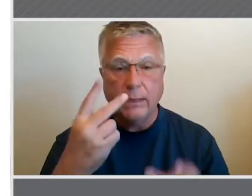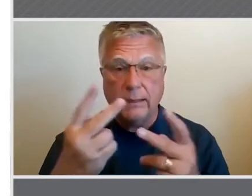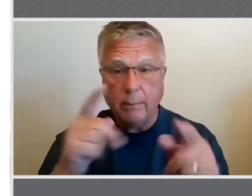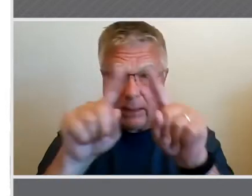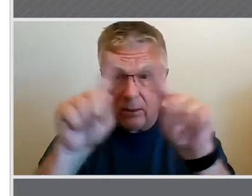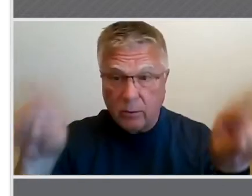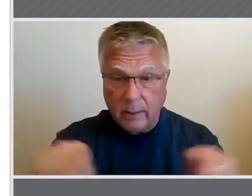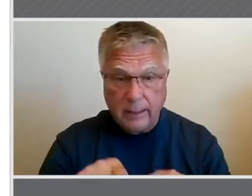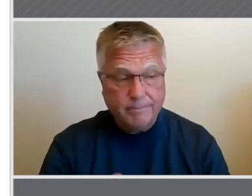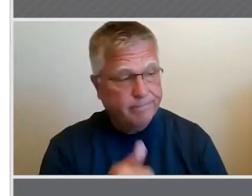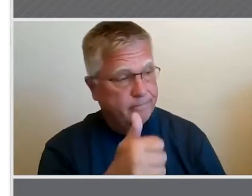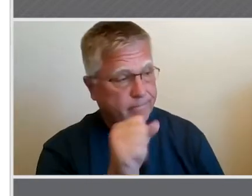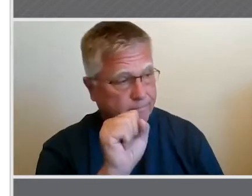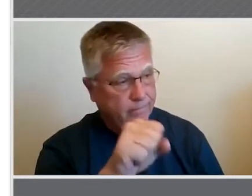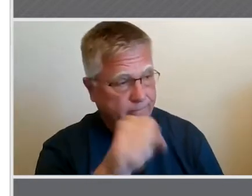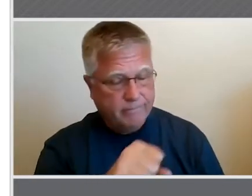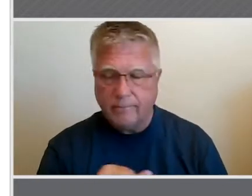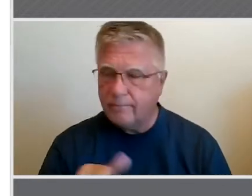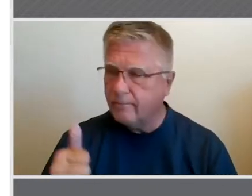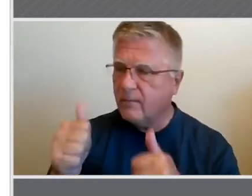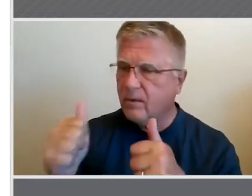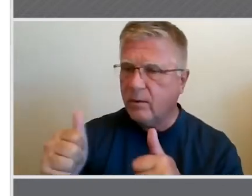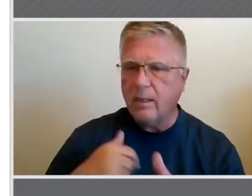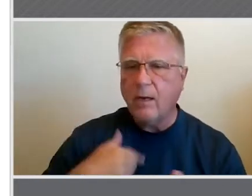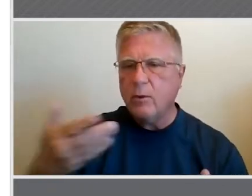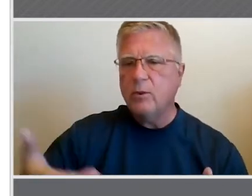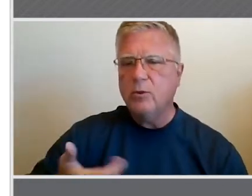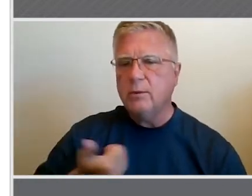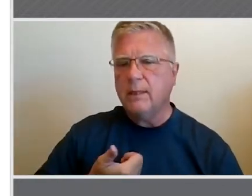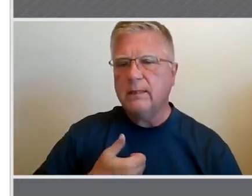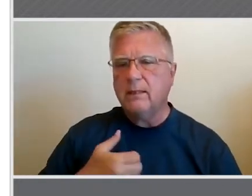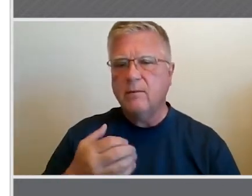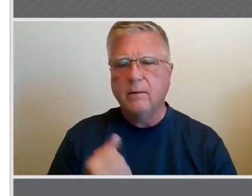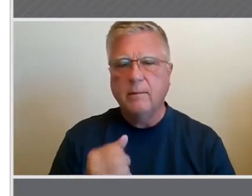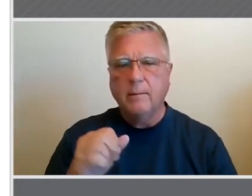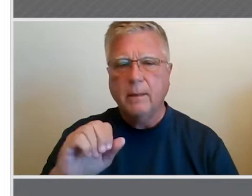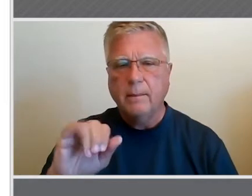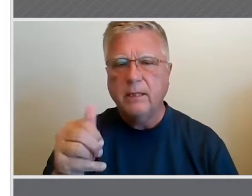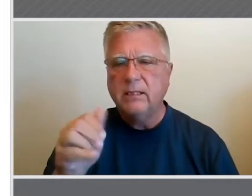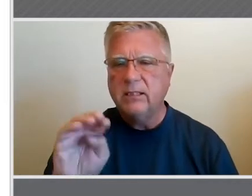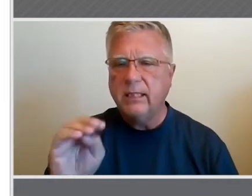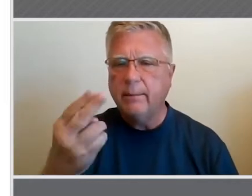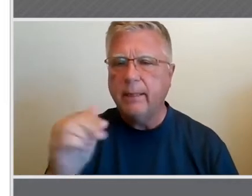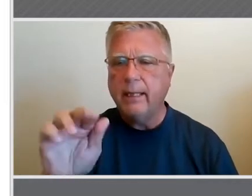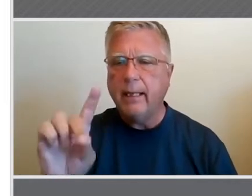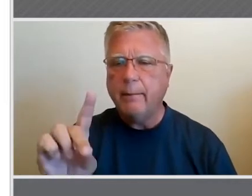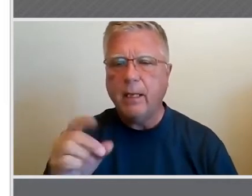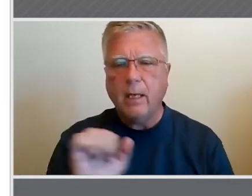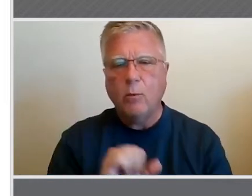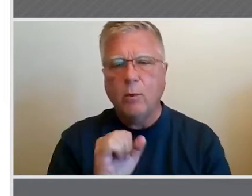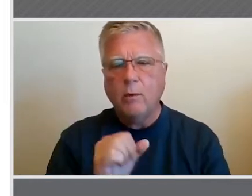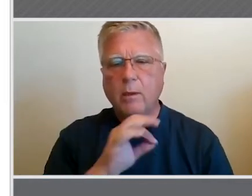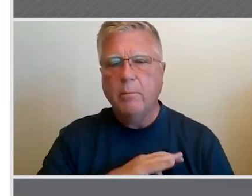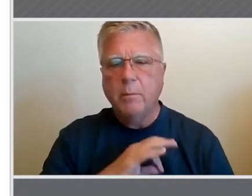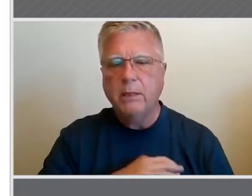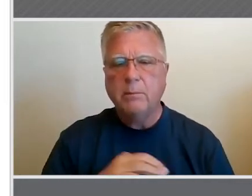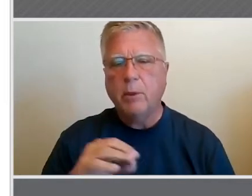So I'll just introduce myself briefly, I'm Jim Hammond, for the Pittsburgh Commission on Human Relations.